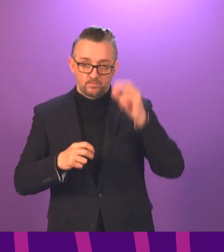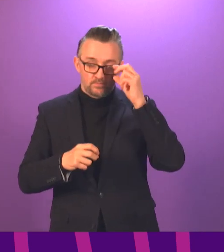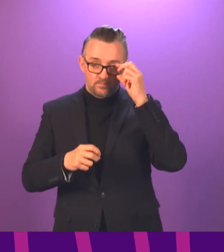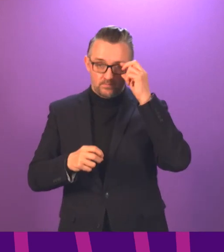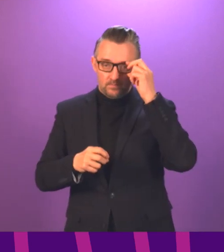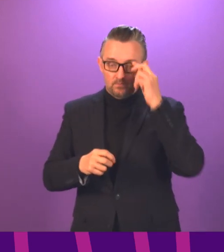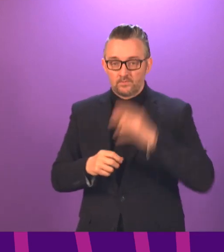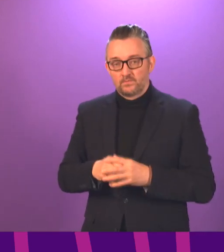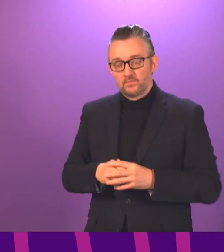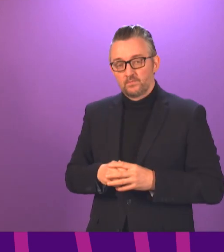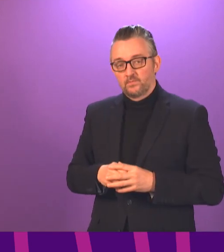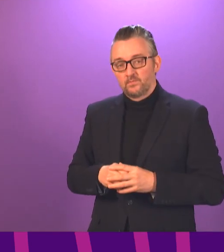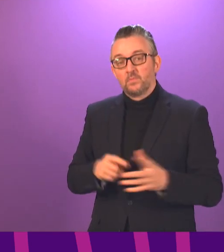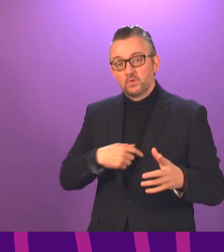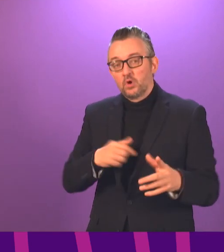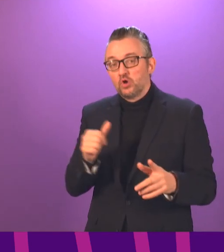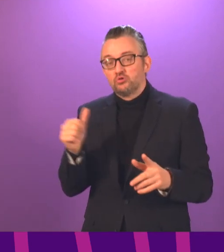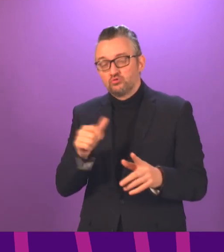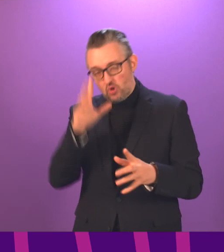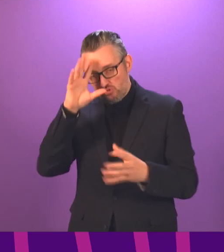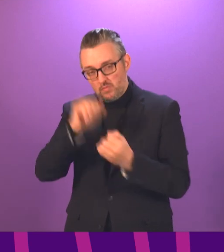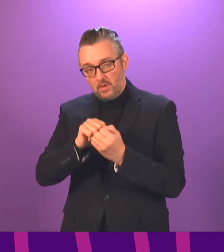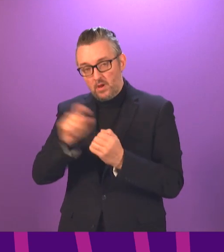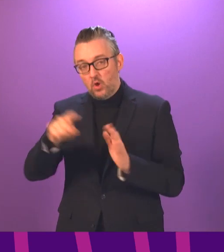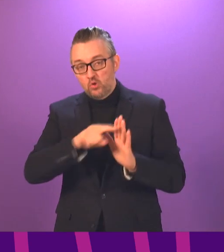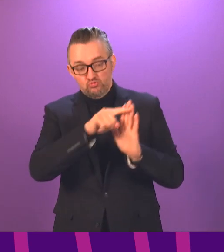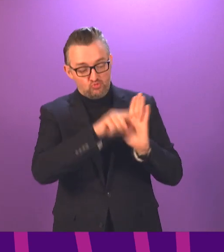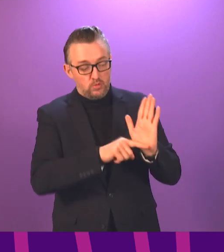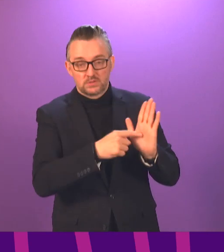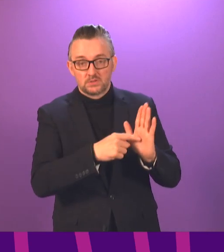that, although we should bear it in mind that the regulations currently prevent all of us